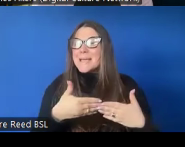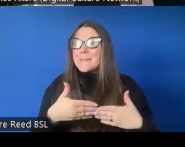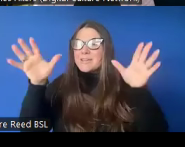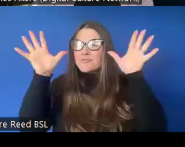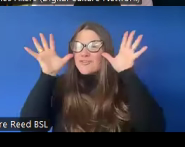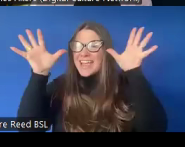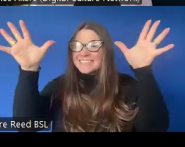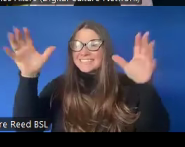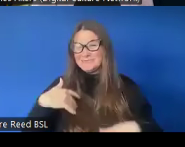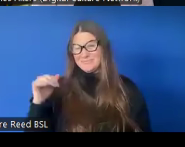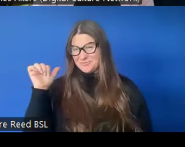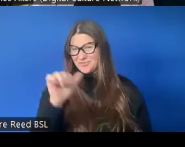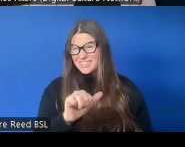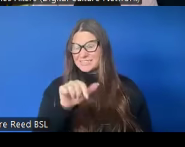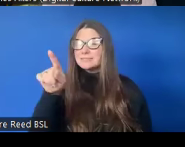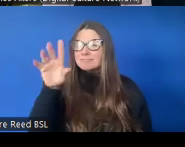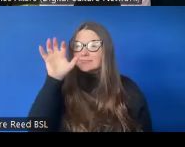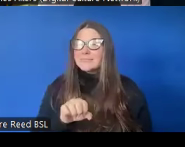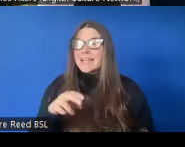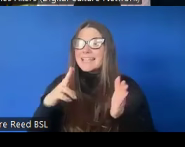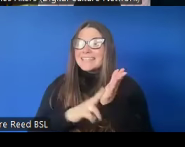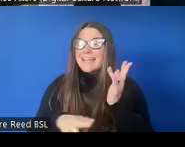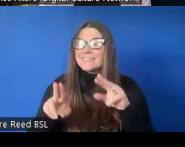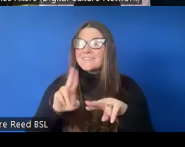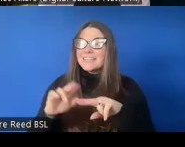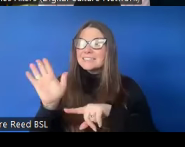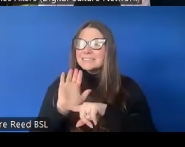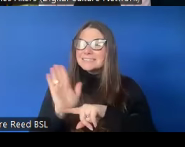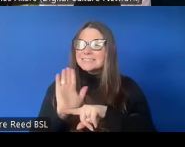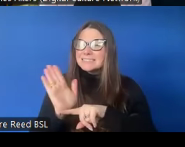There was a Netflix drama series called Baby Reindeer.